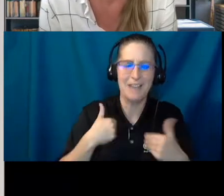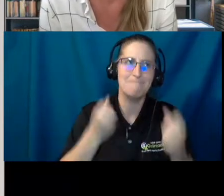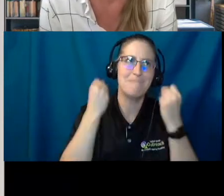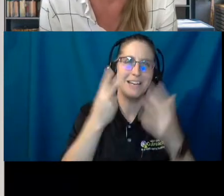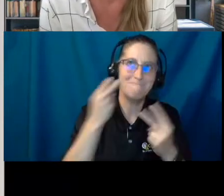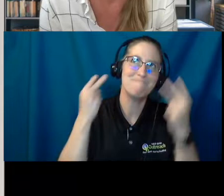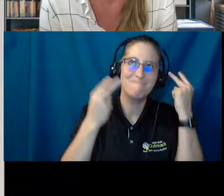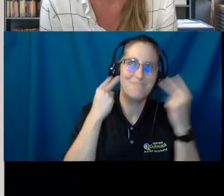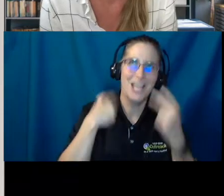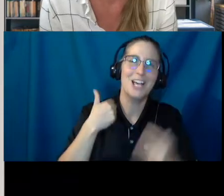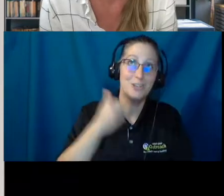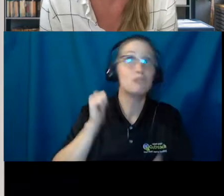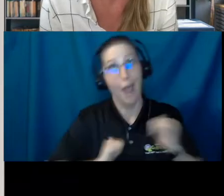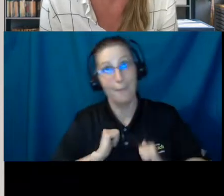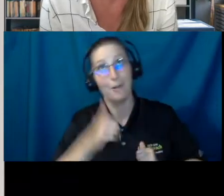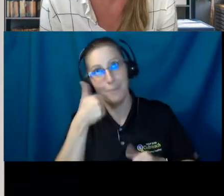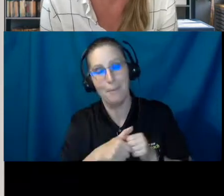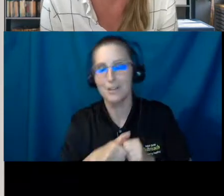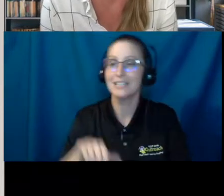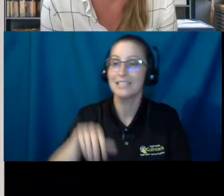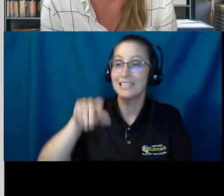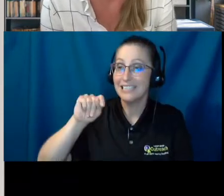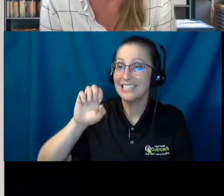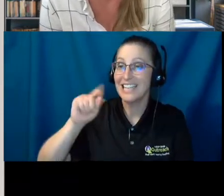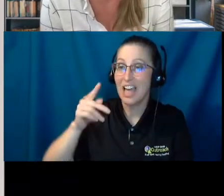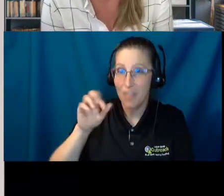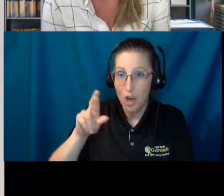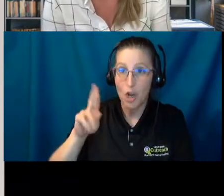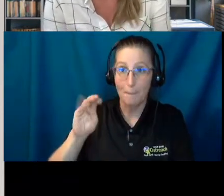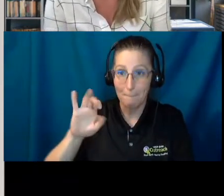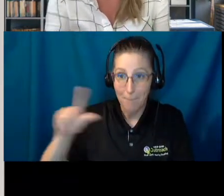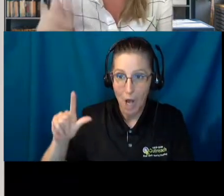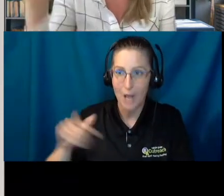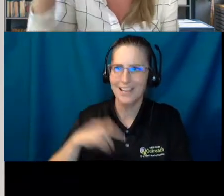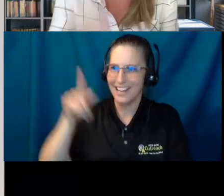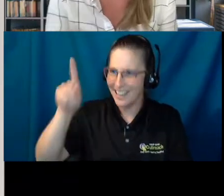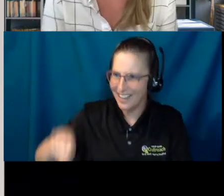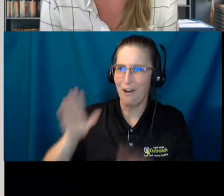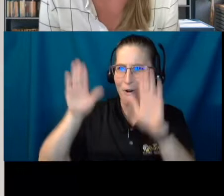drama to always remember. Tetherball grade school friends, I love all these. Okay, thank